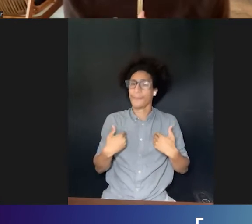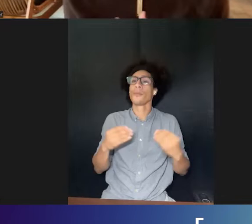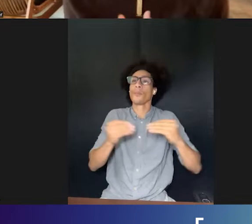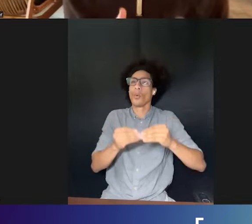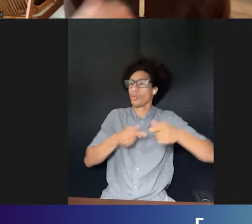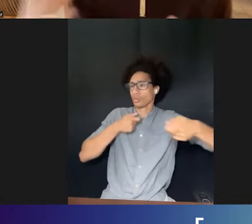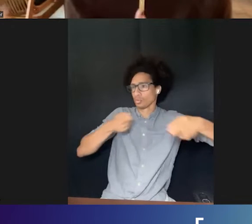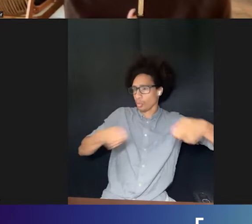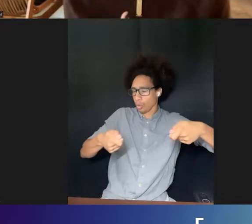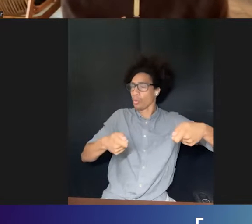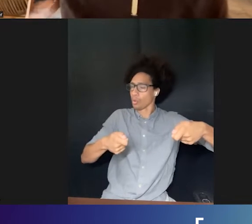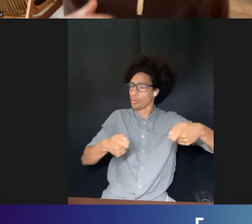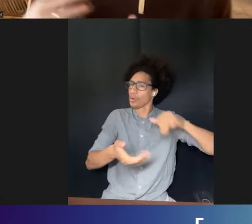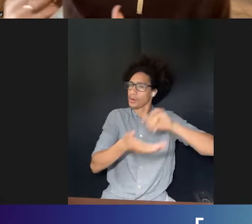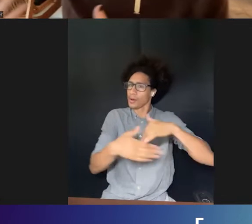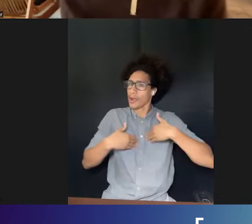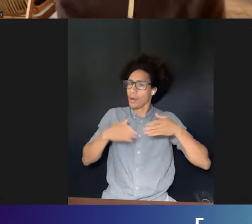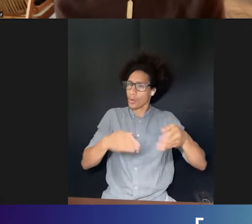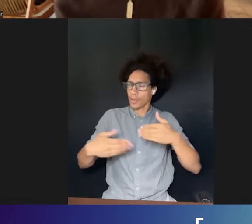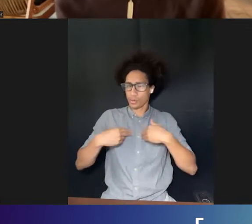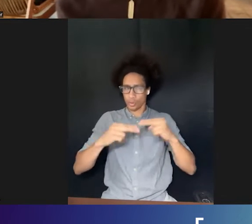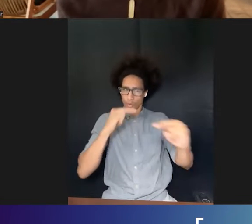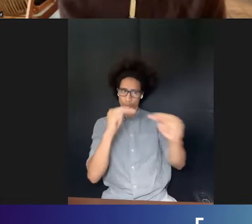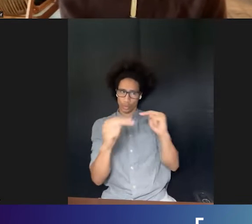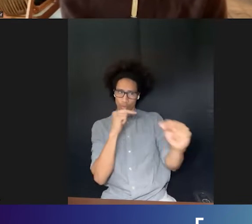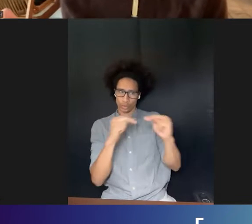things over, you know, which sales offer you're choosing to accept.